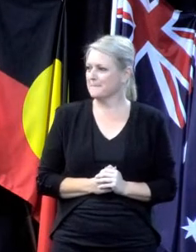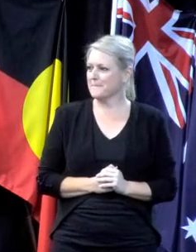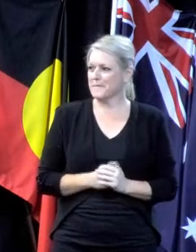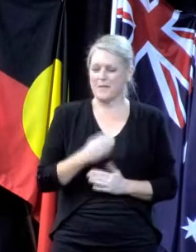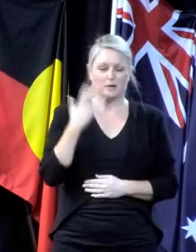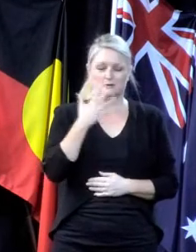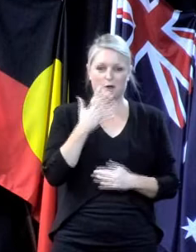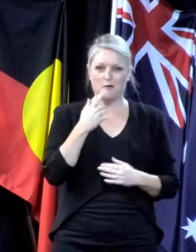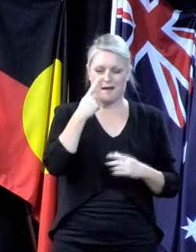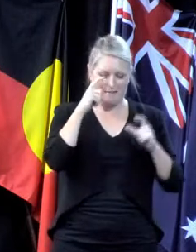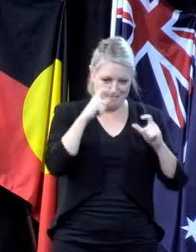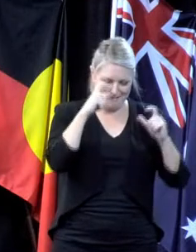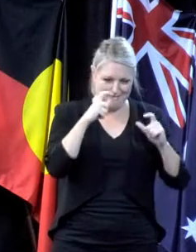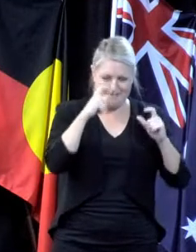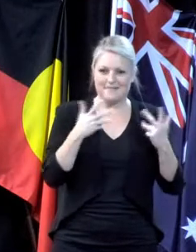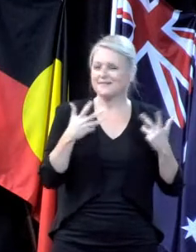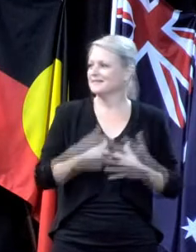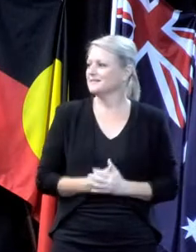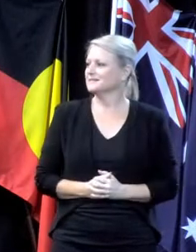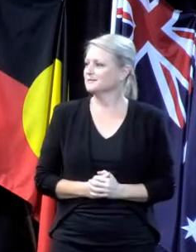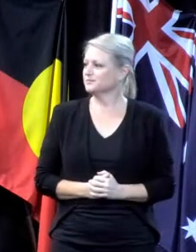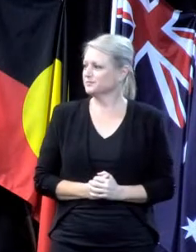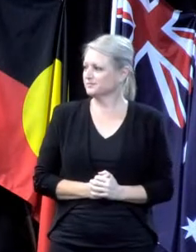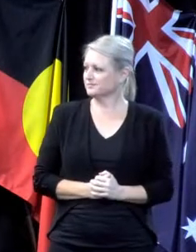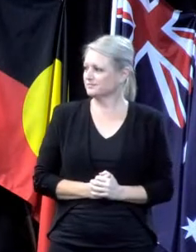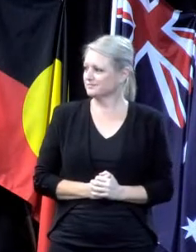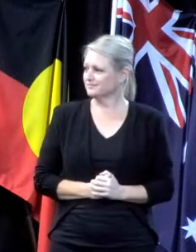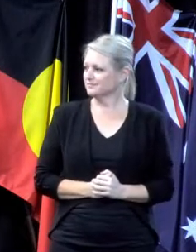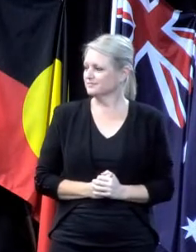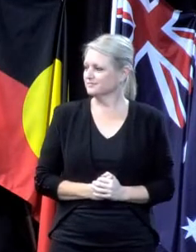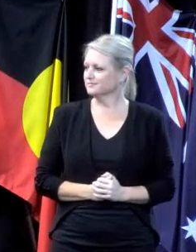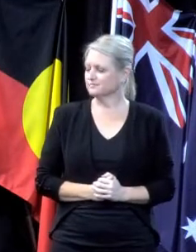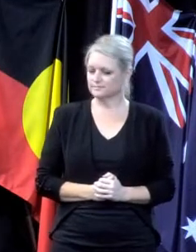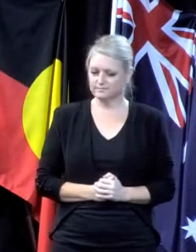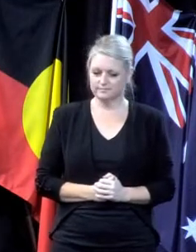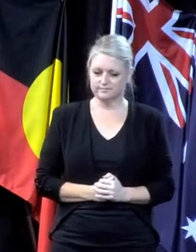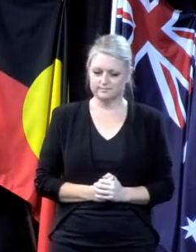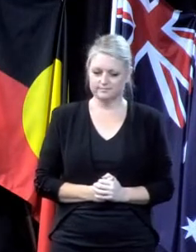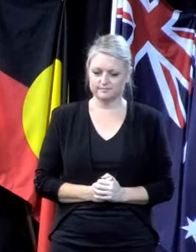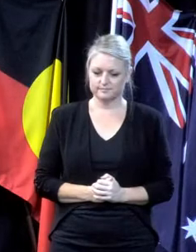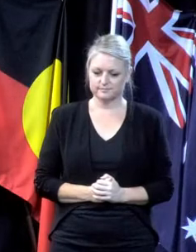Seven onwards. No problem. Alright. MS KAUPPILA: To infinity. Alright.